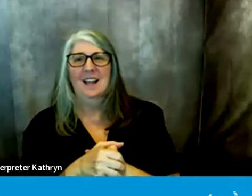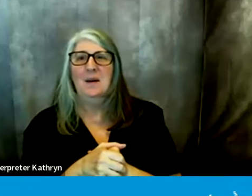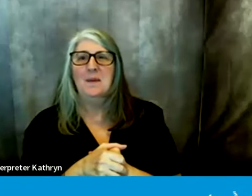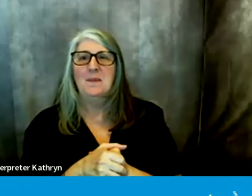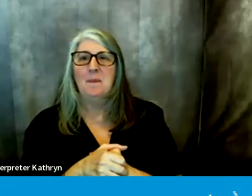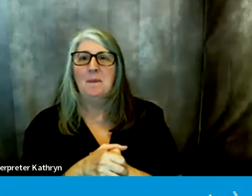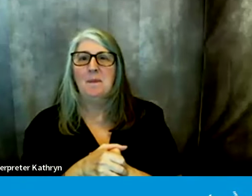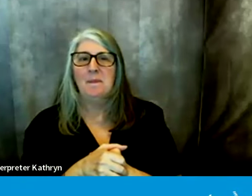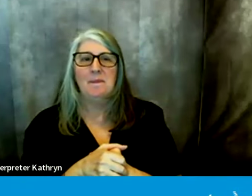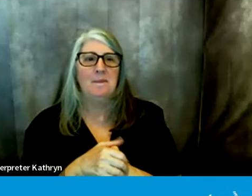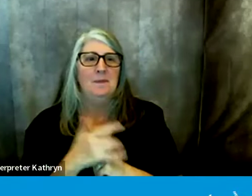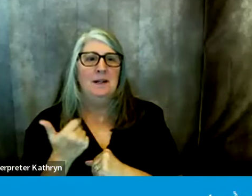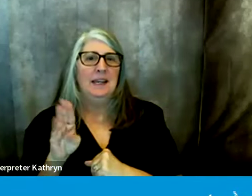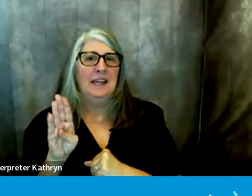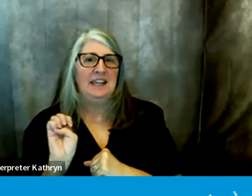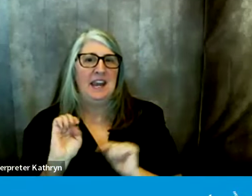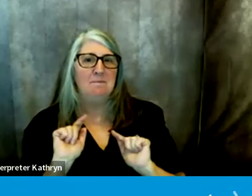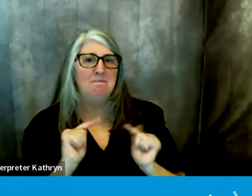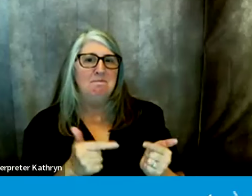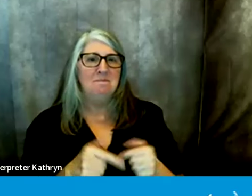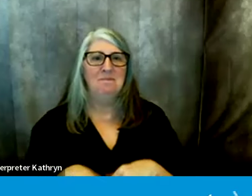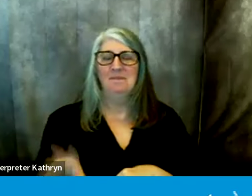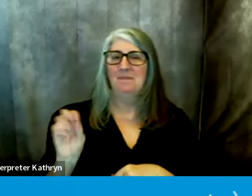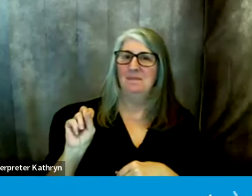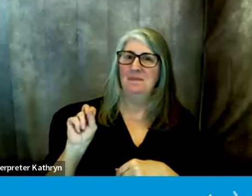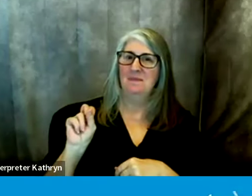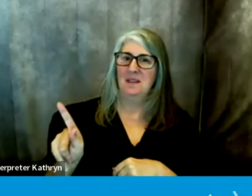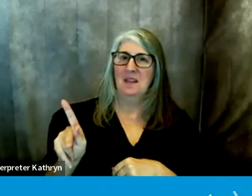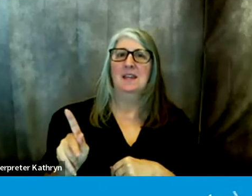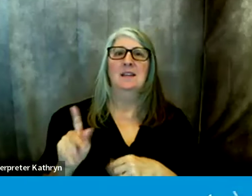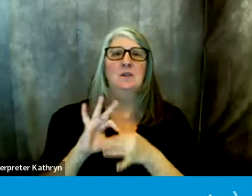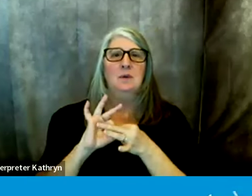I'm going to let Gabe take this one. Okay. With respect to the SCONE device.